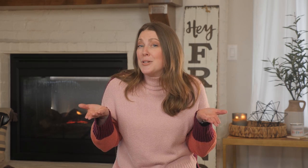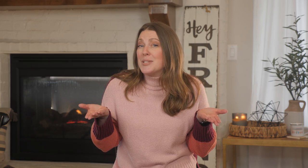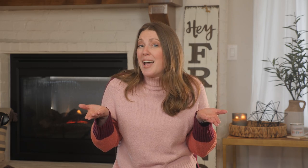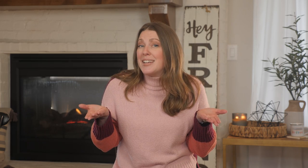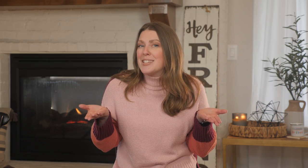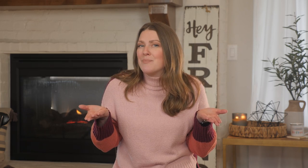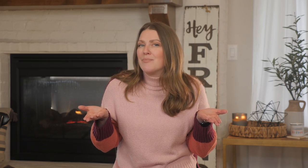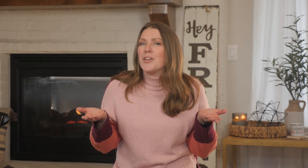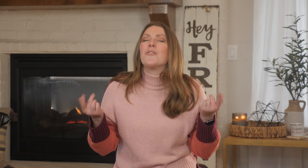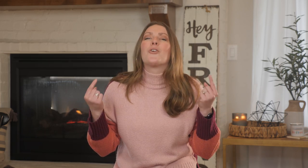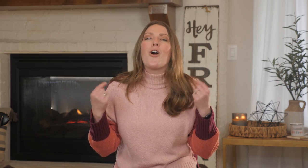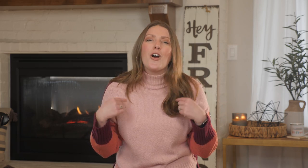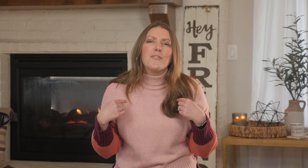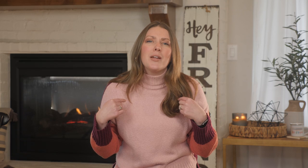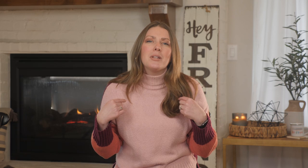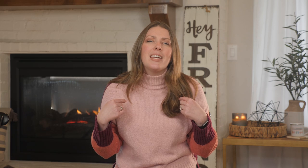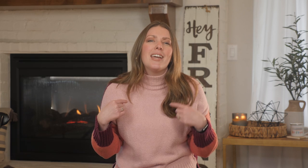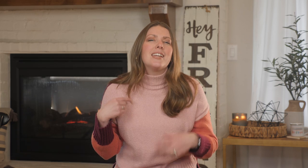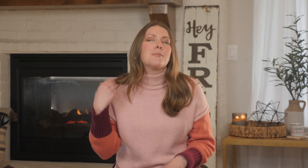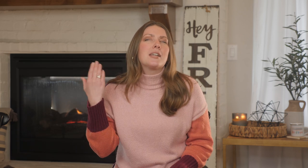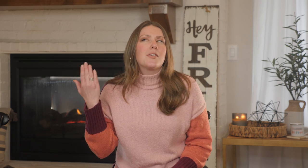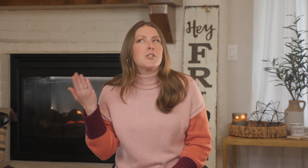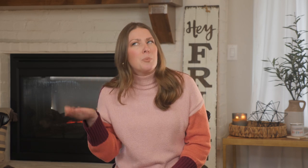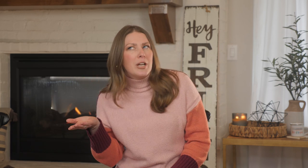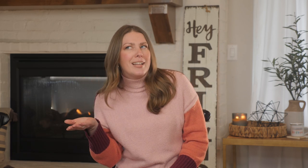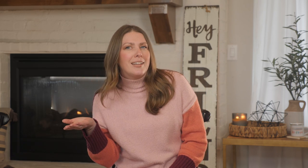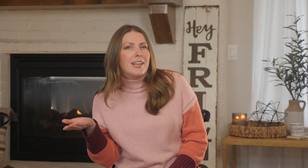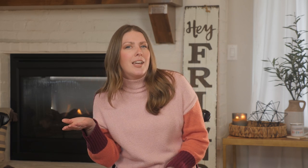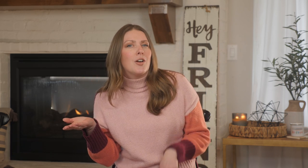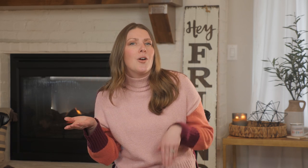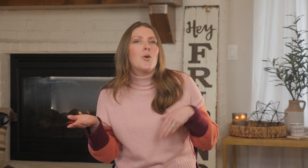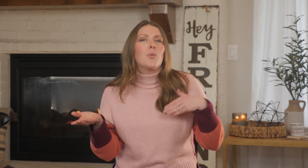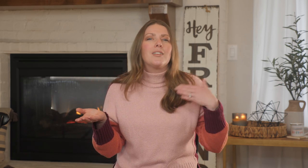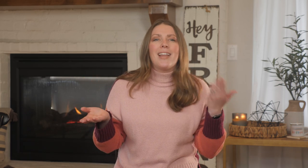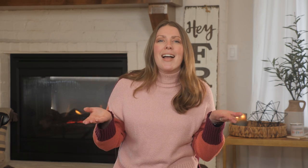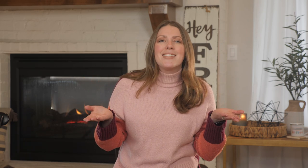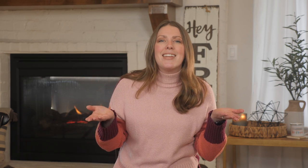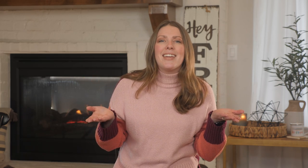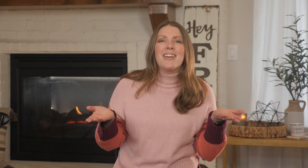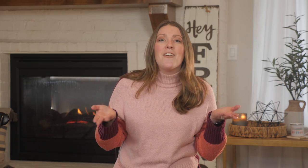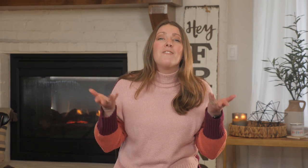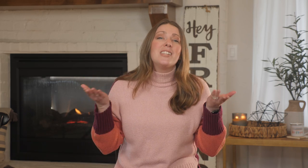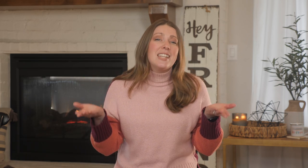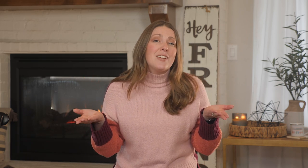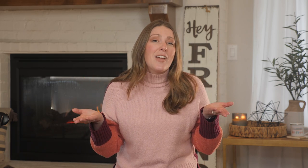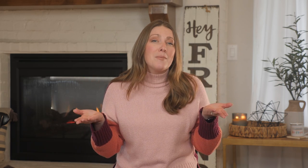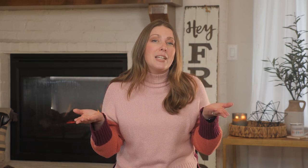some new signs. For our family it's a mix of spring cleaning, relaxing, visiting family,